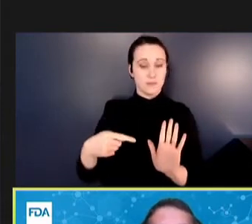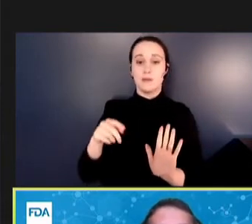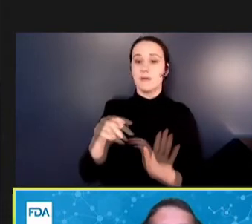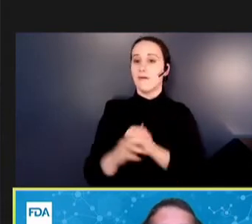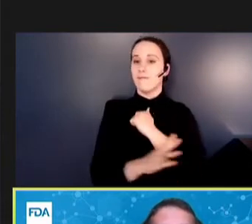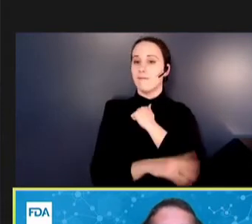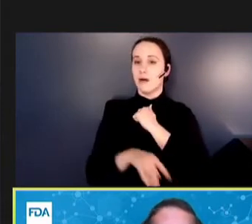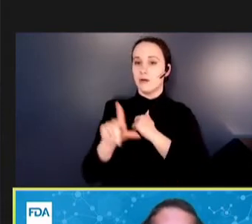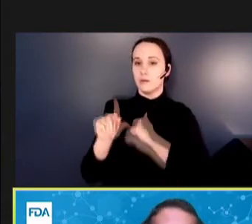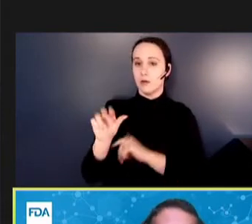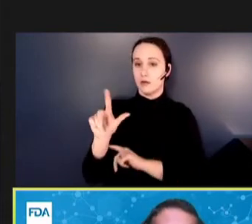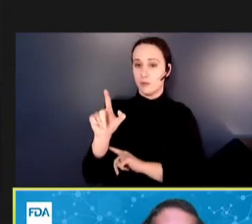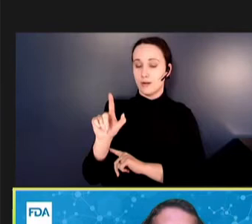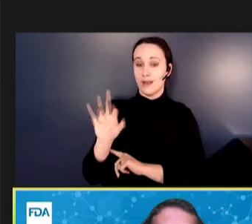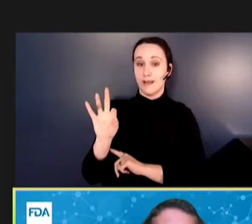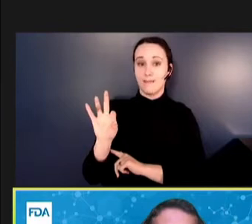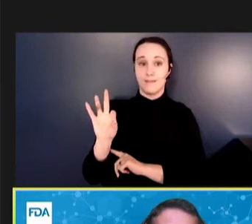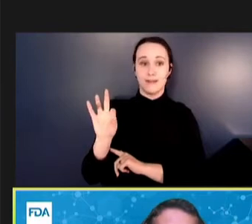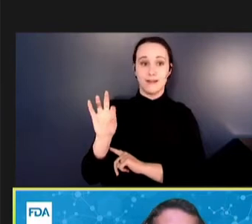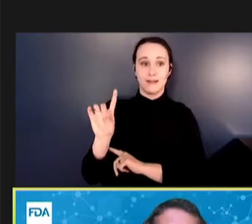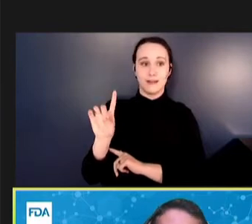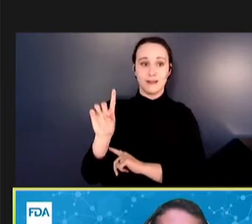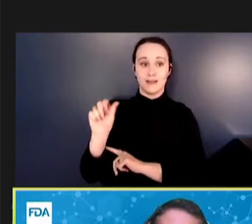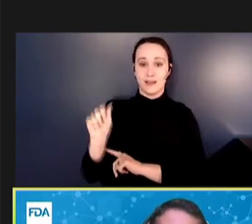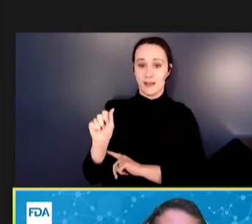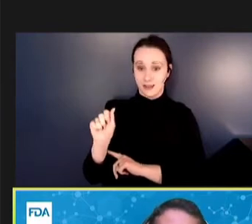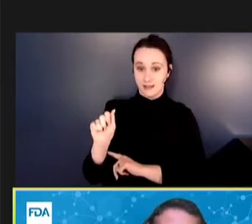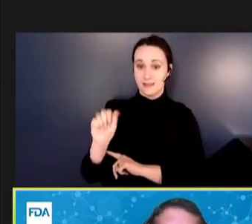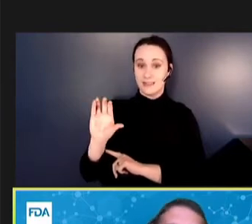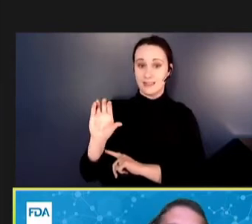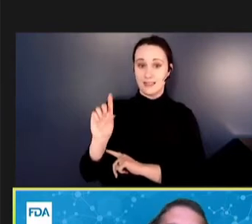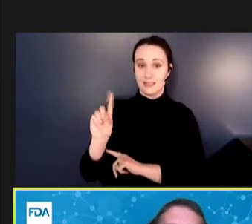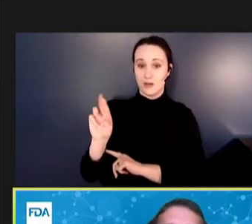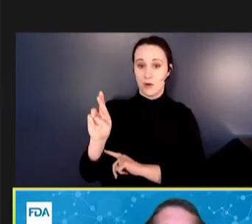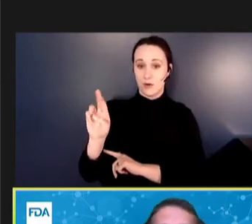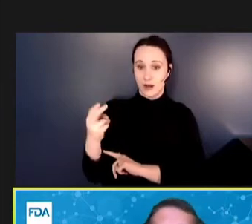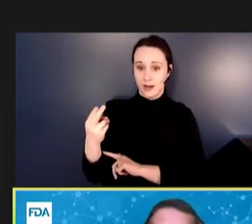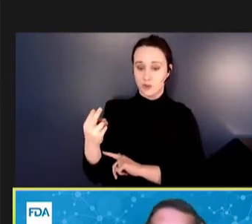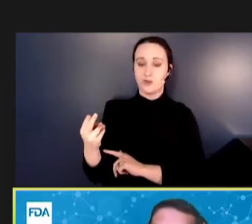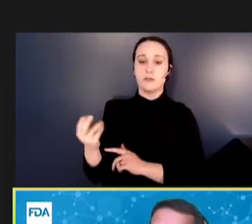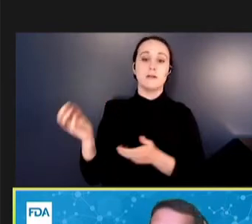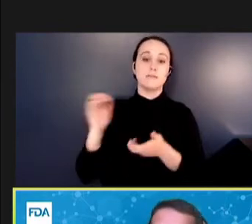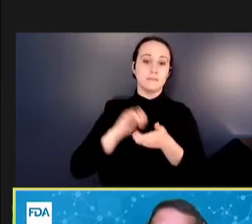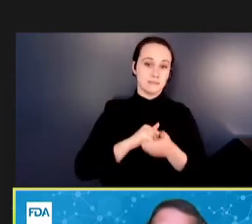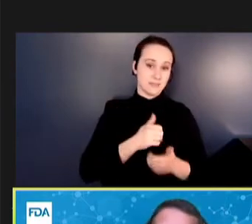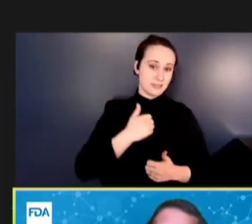FDA's CDRH, in collaboration with Health Canada and the United Kingdom's Medicines